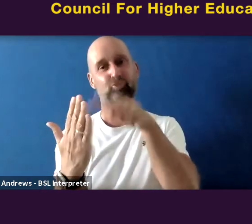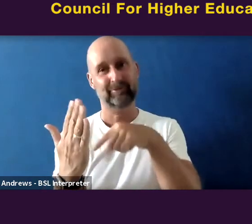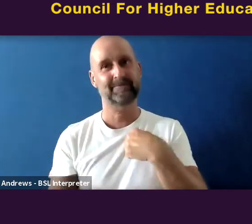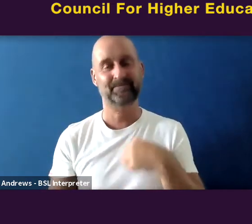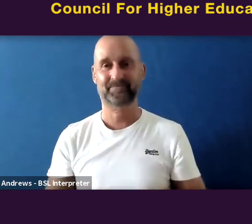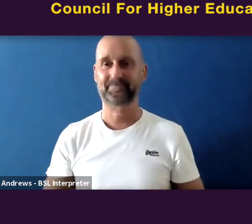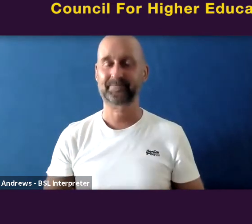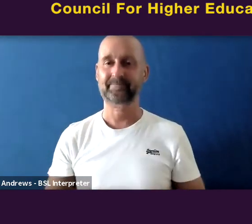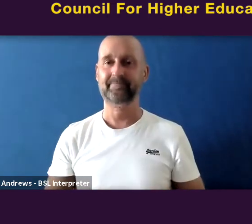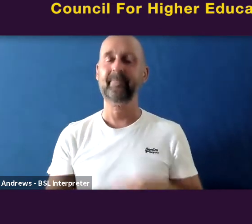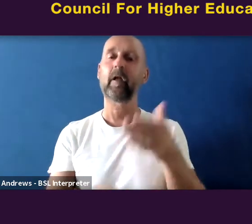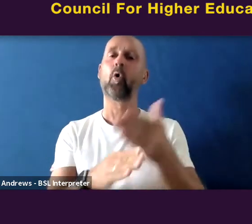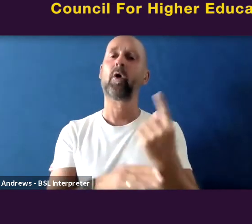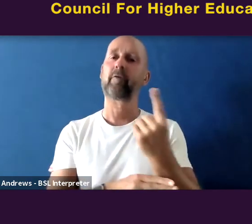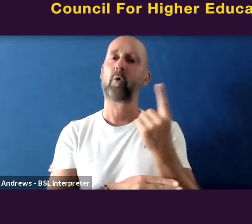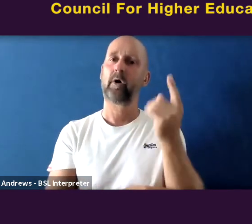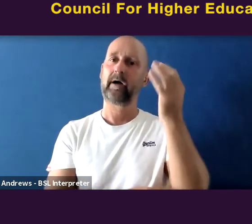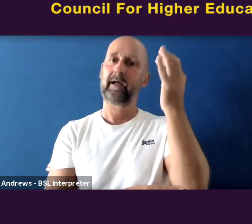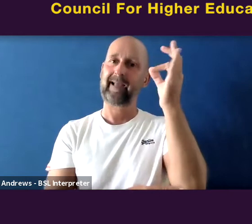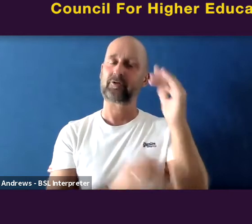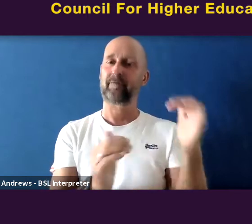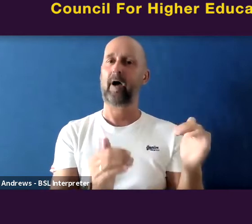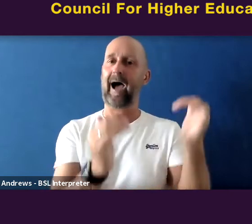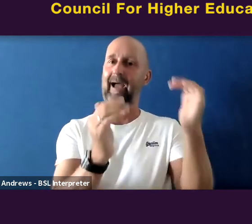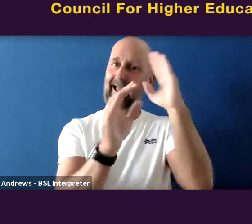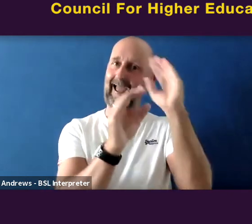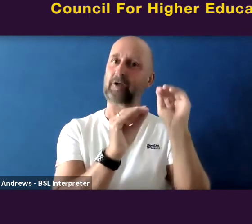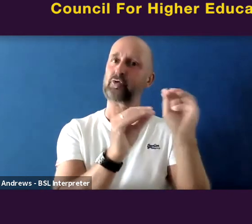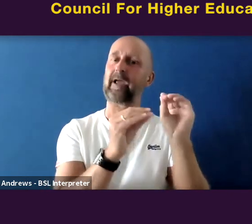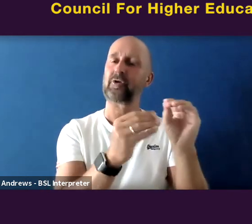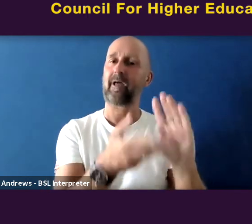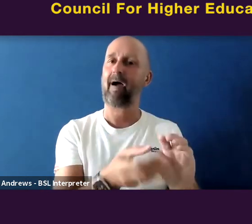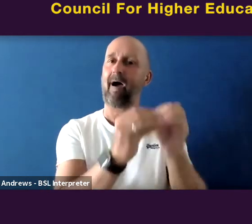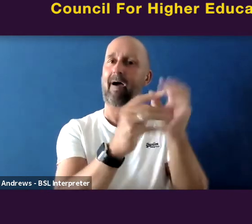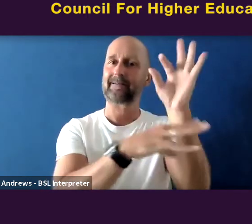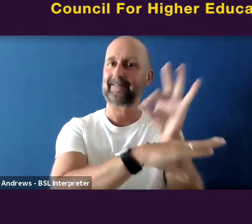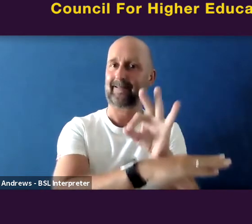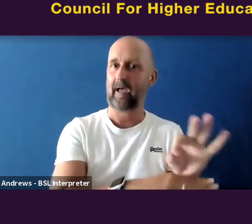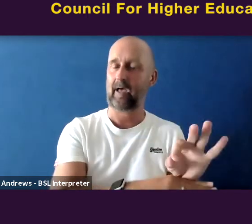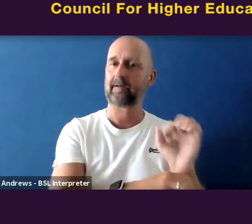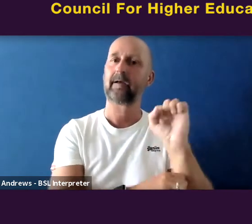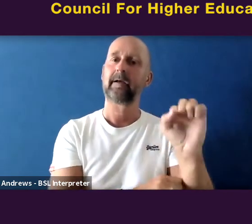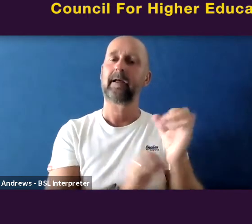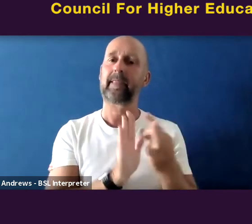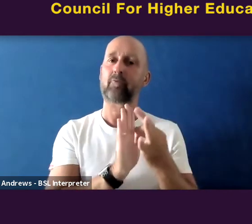I work for the Council for Higher Education in Art and Design who represent 66 higher